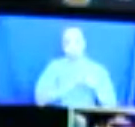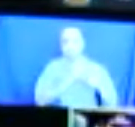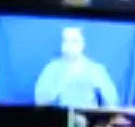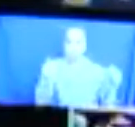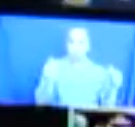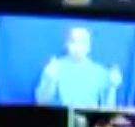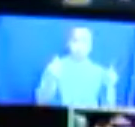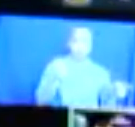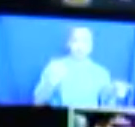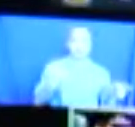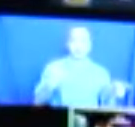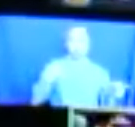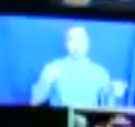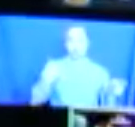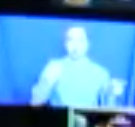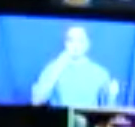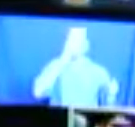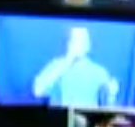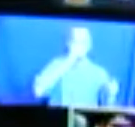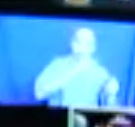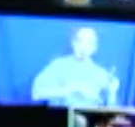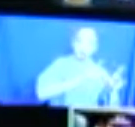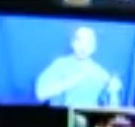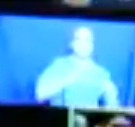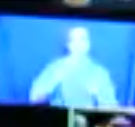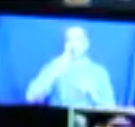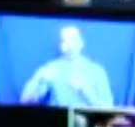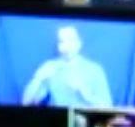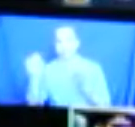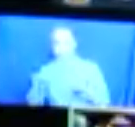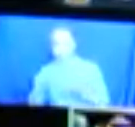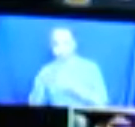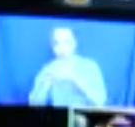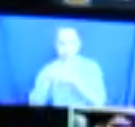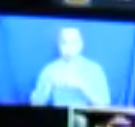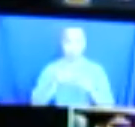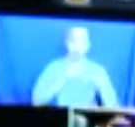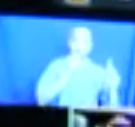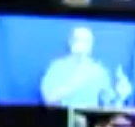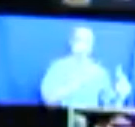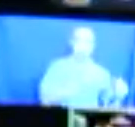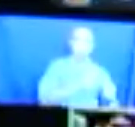IN. WE HAVE MORE SUPPORT BY